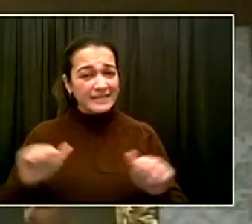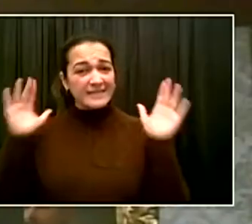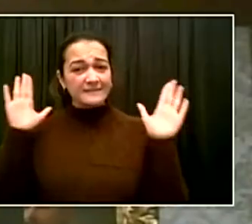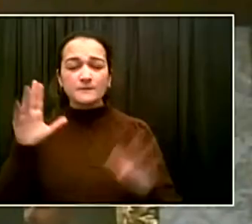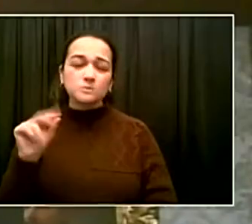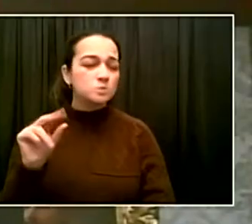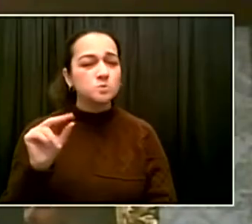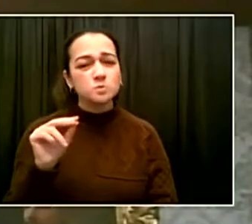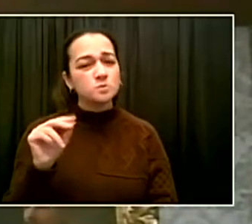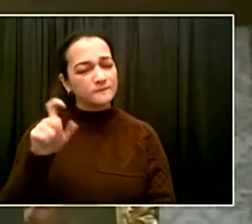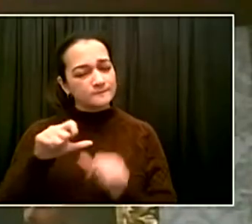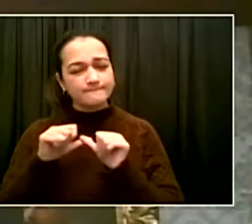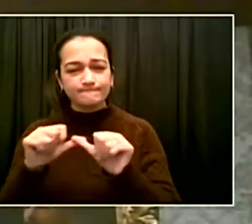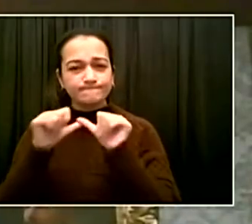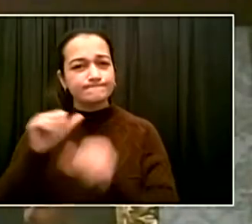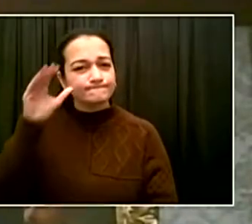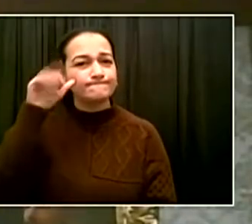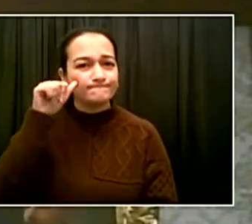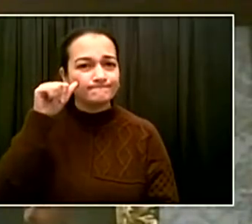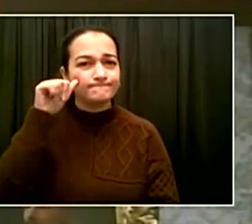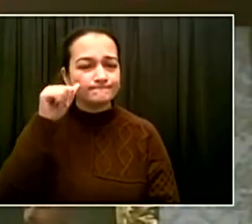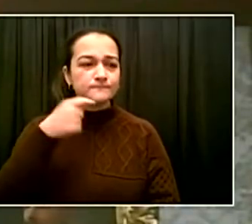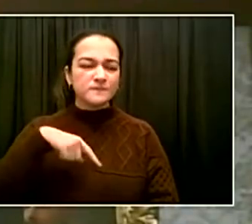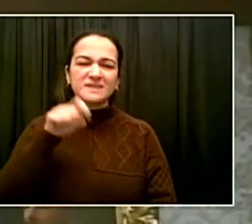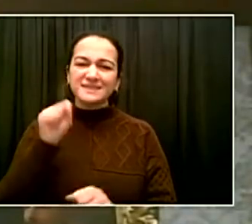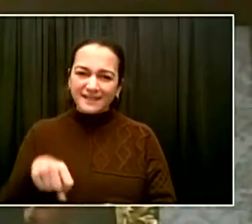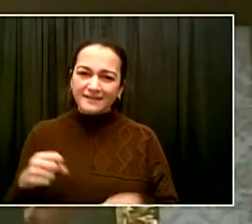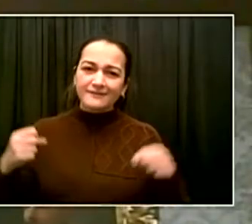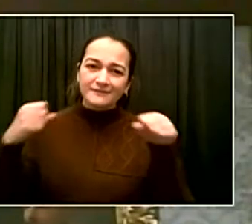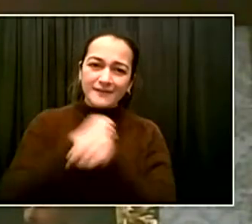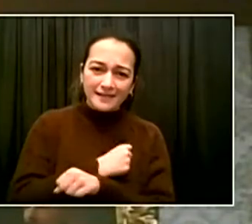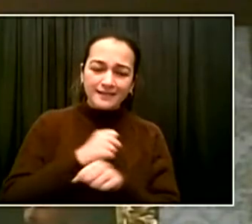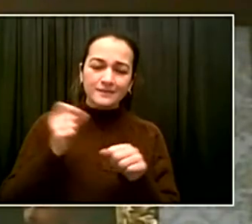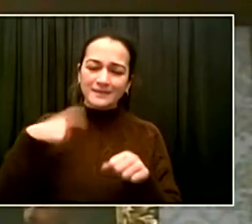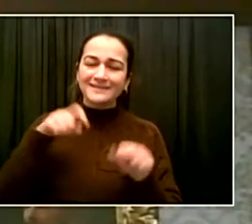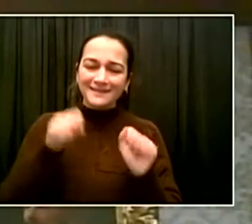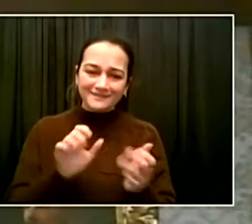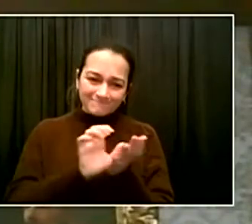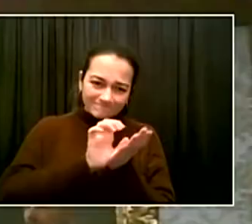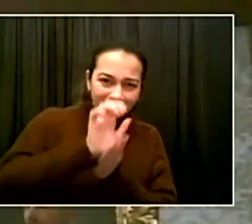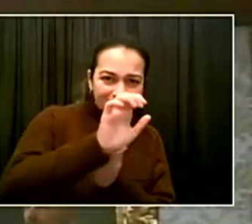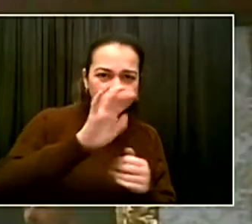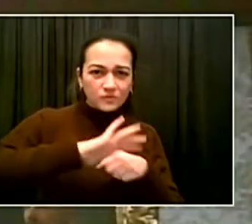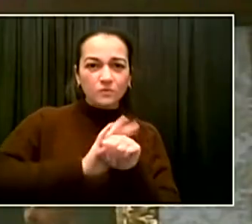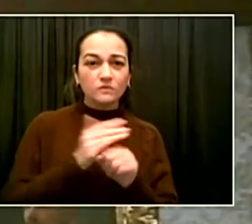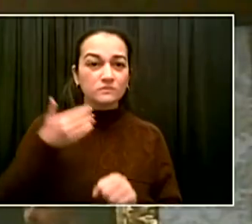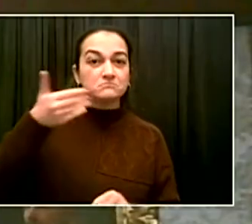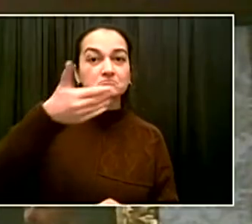HISTORY, WE ARE PULLED TOGETHER TO PULL OURSELVES OUT OF CRISIS, AND WE ARE GOING TO DO IT AGAIN.